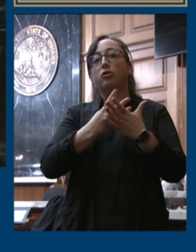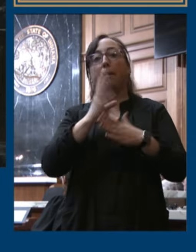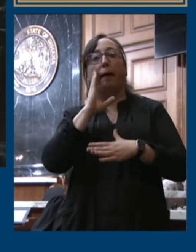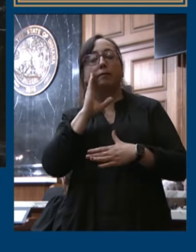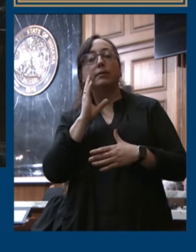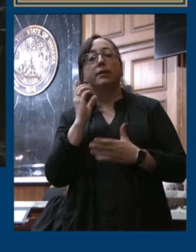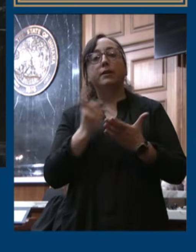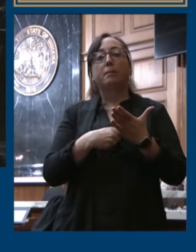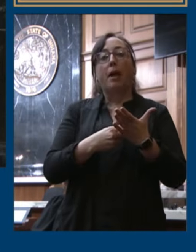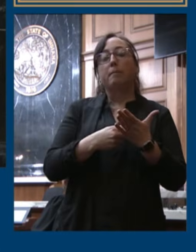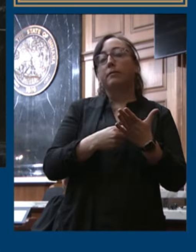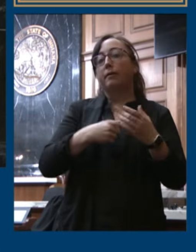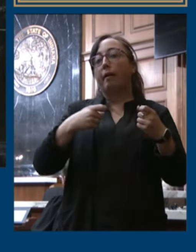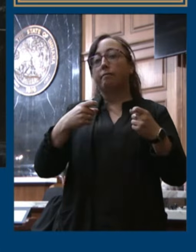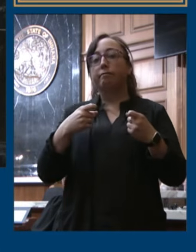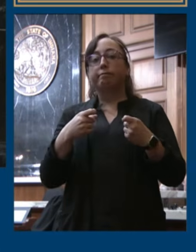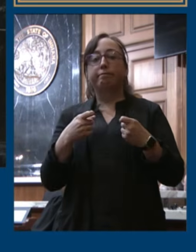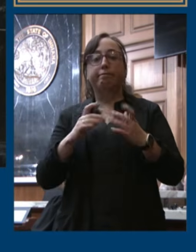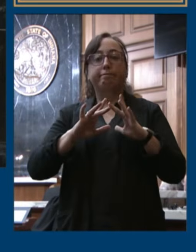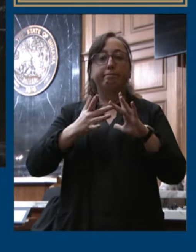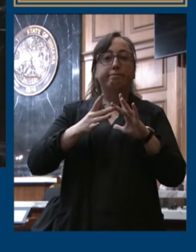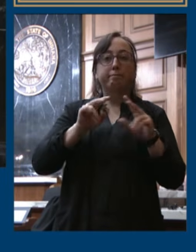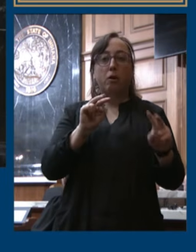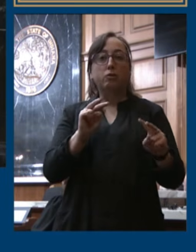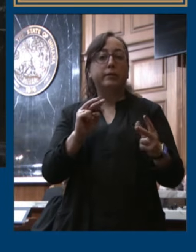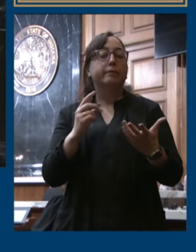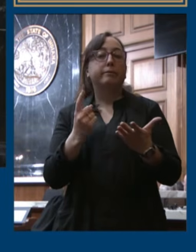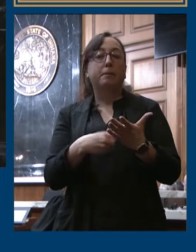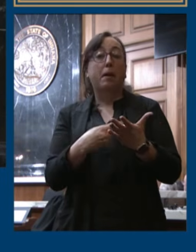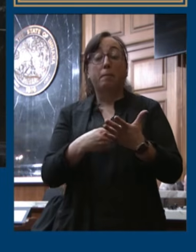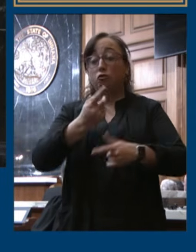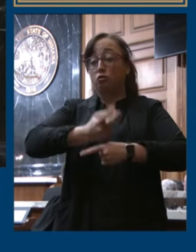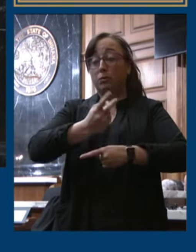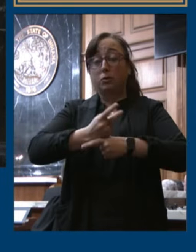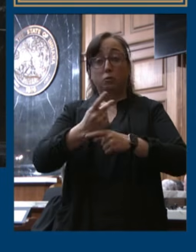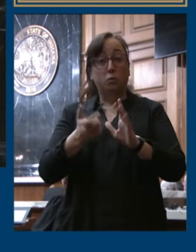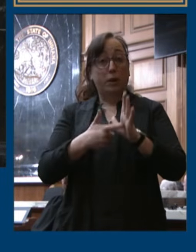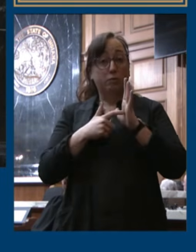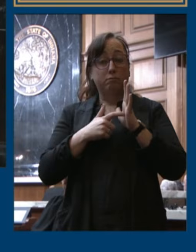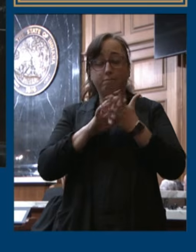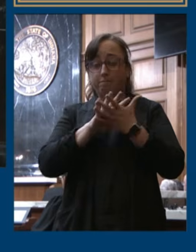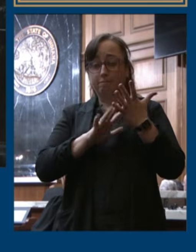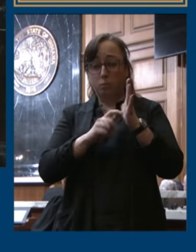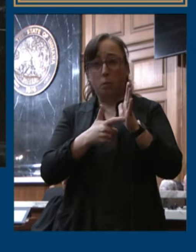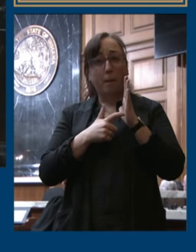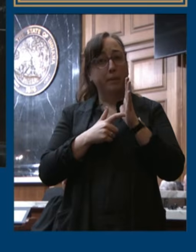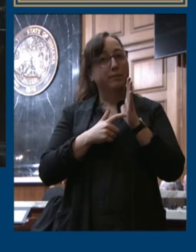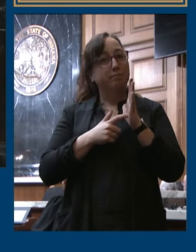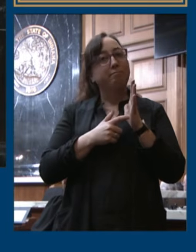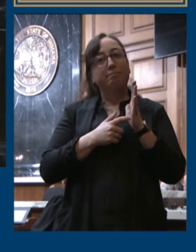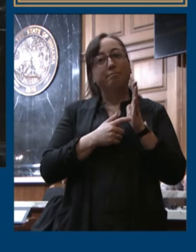ELECTRONIC MONITORING, AND SOMETIMES IT'S TREATMENT. BUT WHATEVER THE CASE REQUIRES, THE TOOLS ARE NOT LIMITLESS.